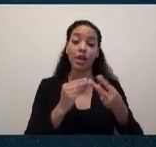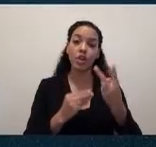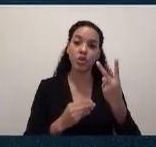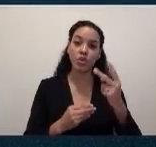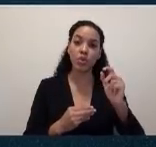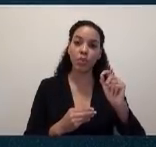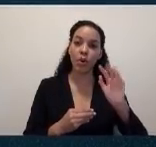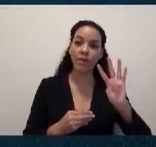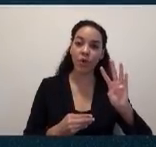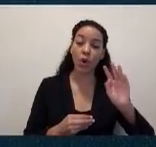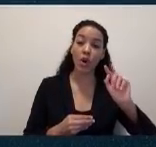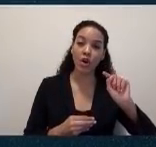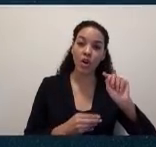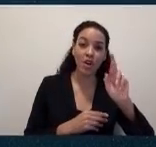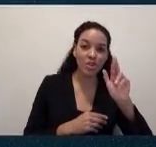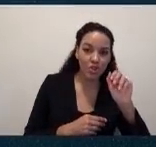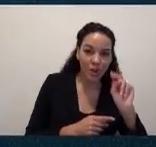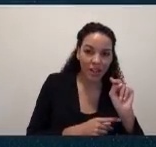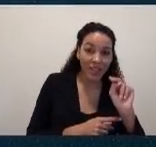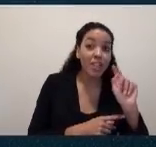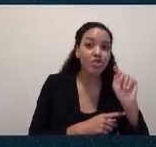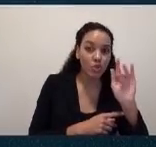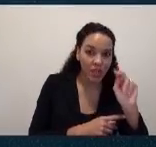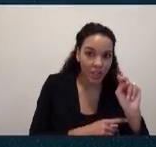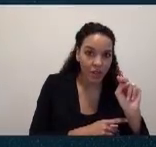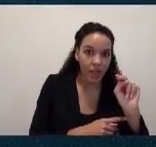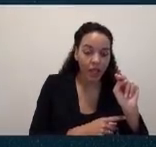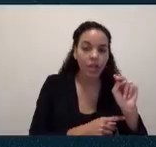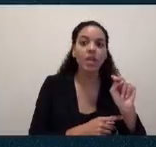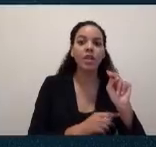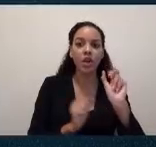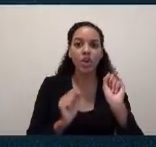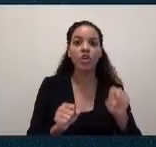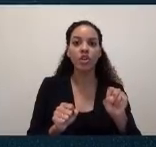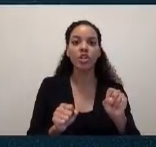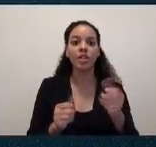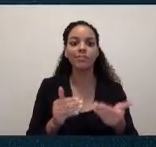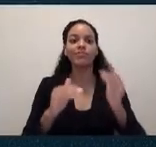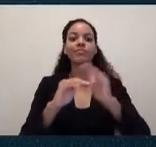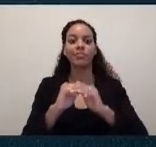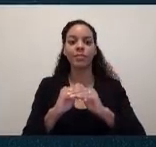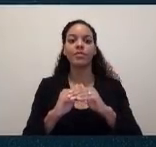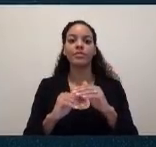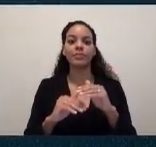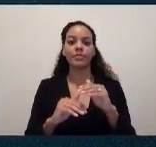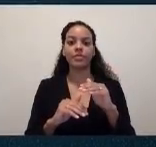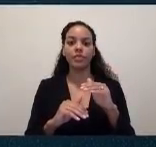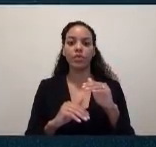to the United States gross domestic product by 2030. It grows our economy to make this investments.